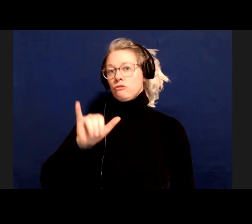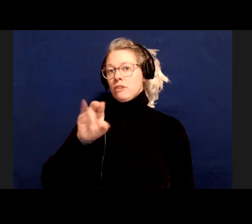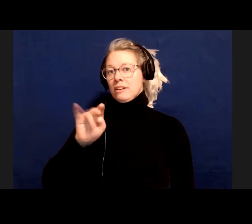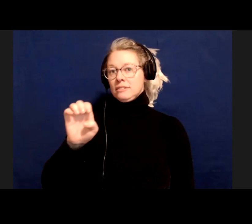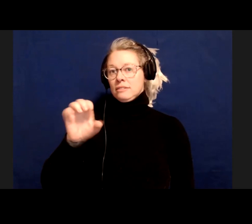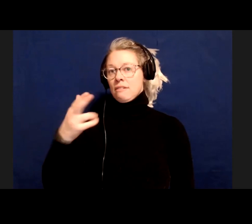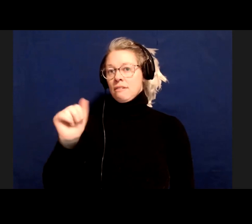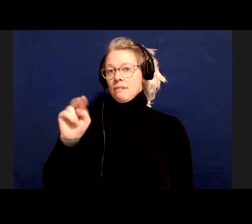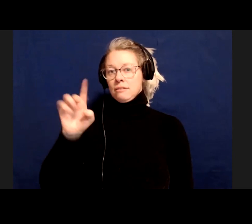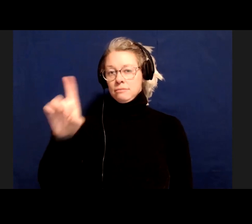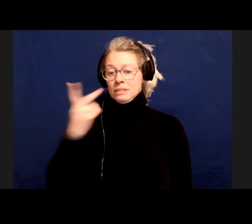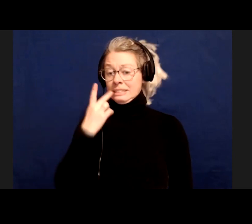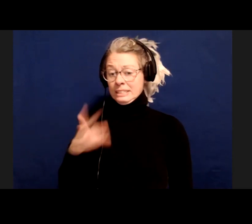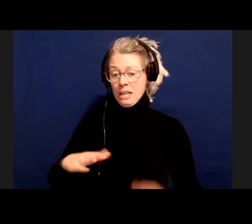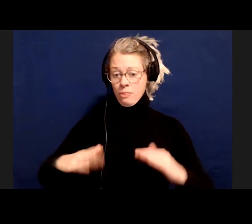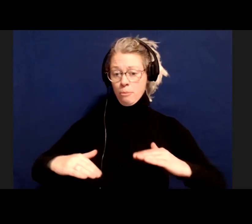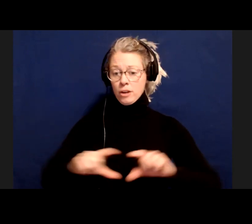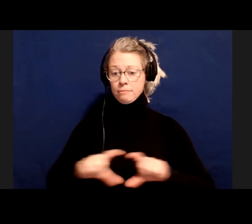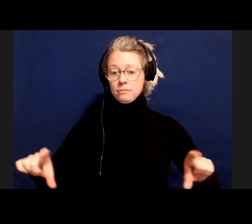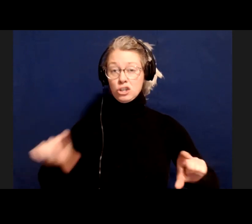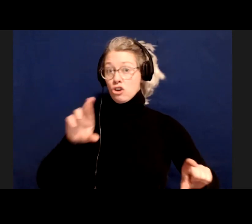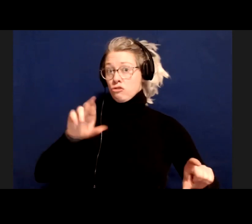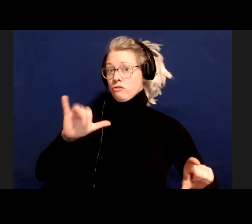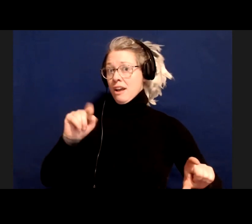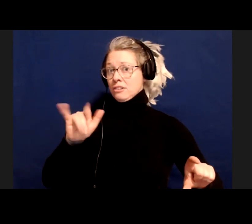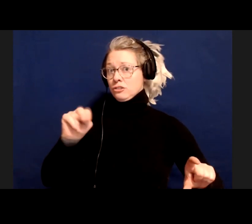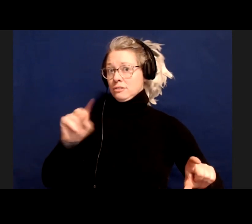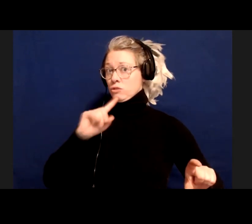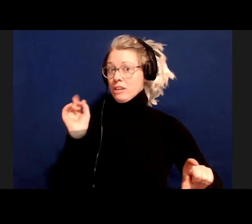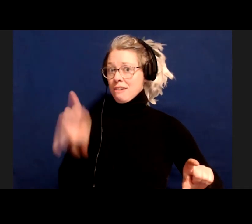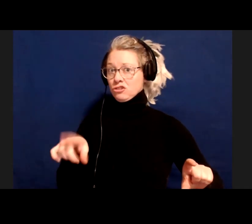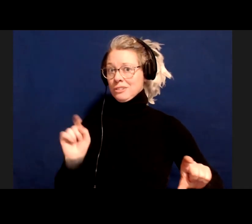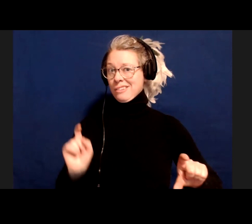under reactions, if you click on the reactions icon, you can raise your hand. And we've got